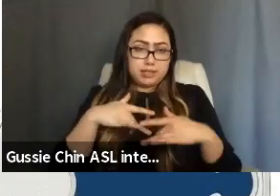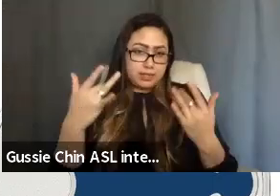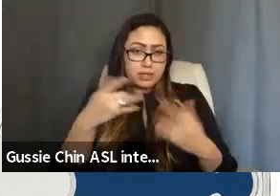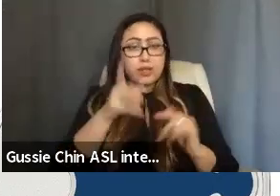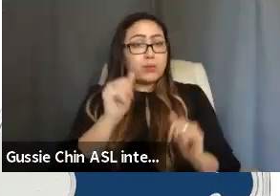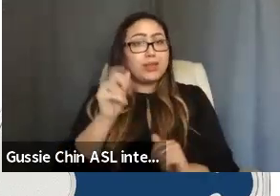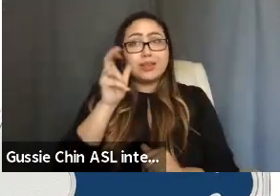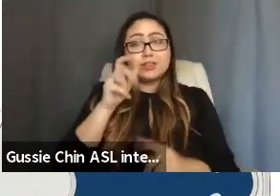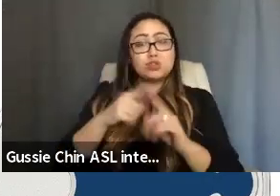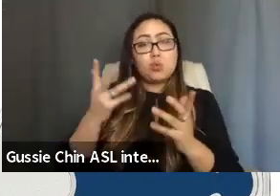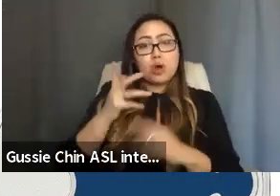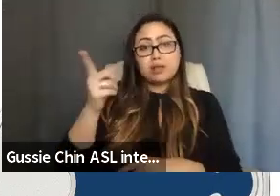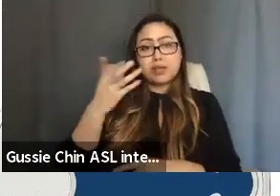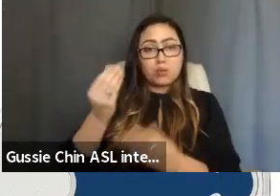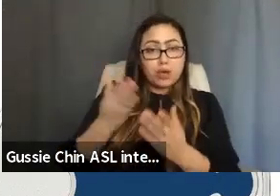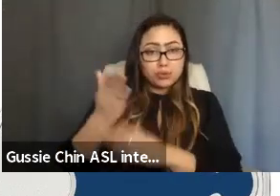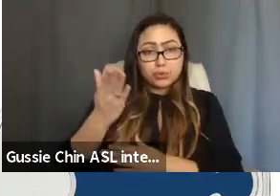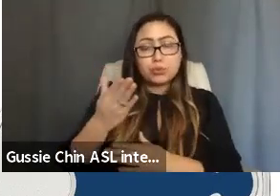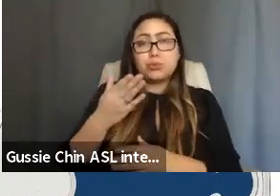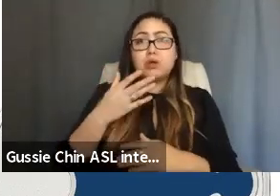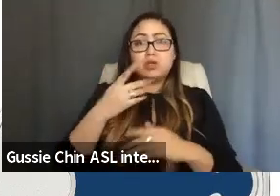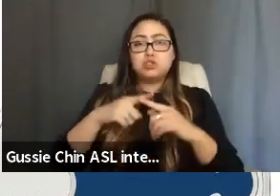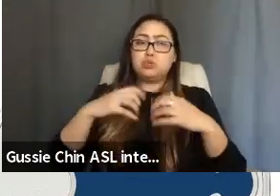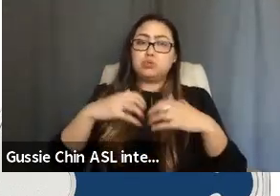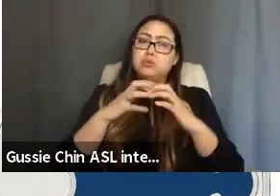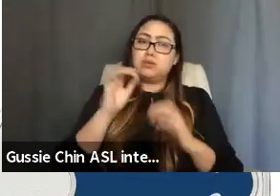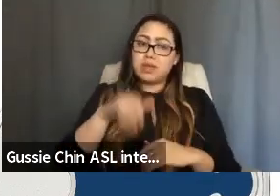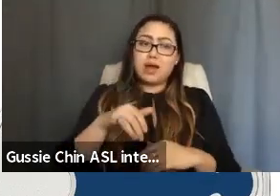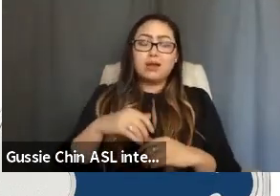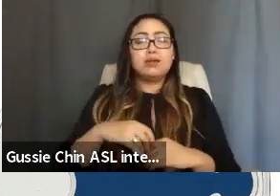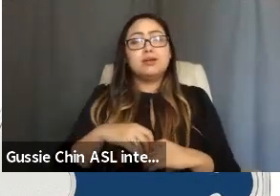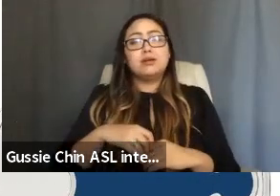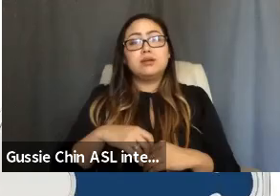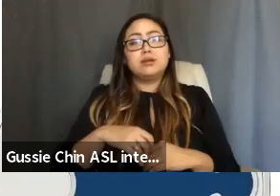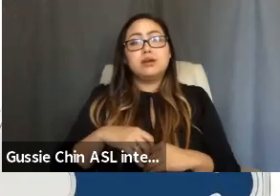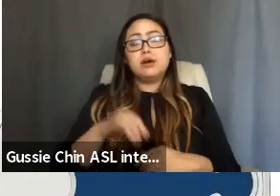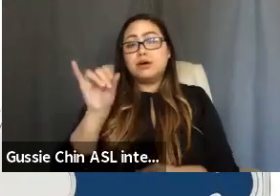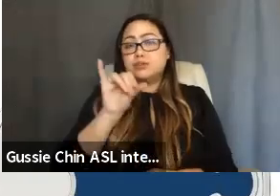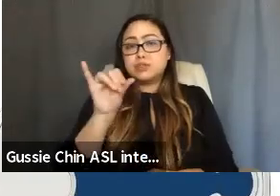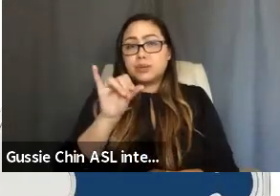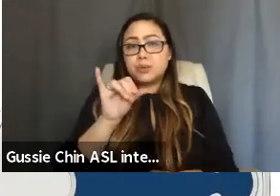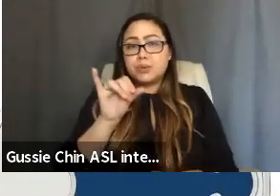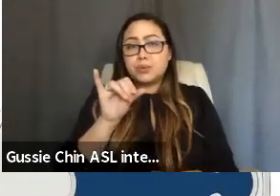had to what they went through to start that up, and also there's a webinar from the